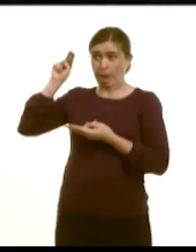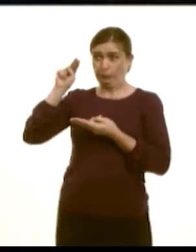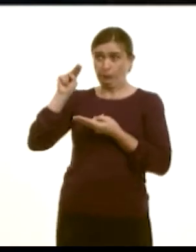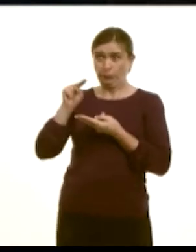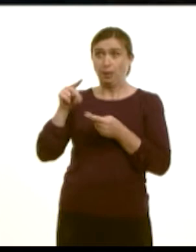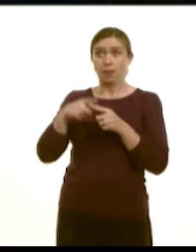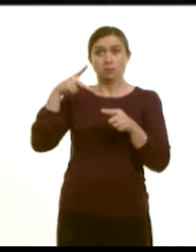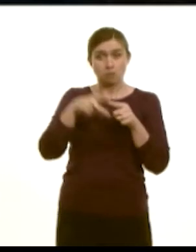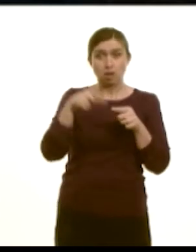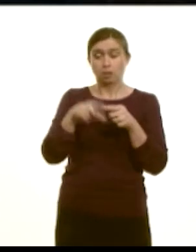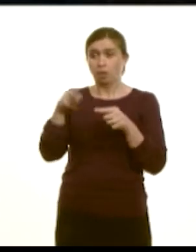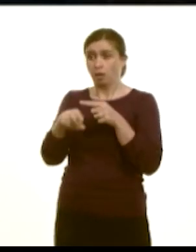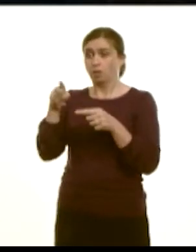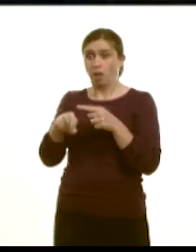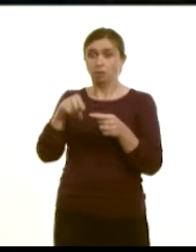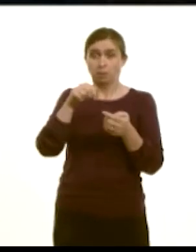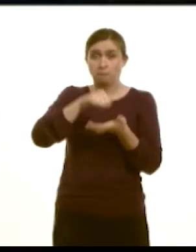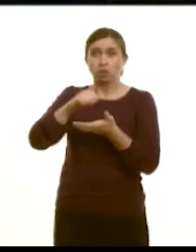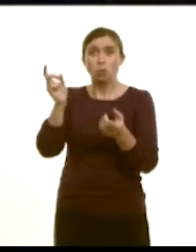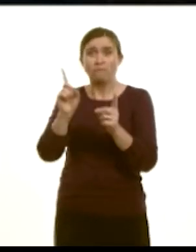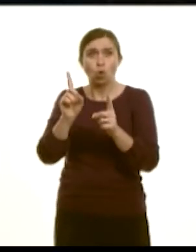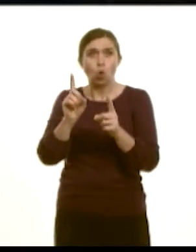cuts to communicable disease budgets.